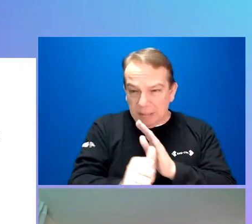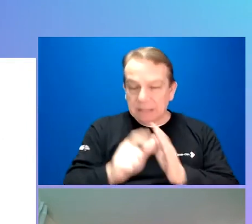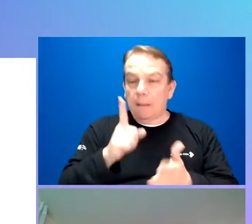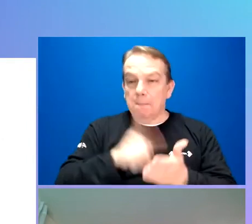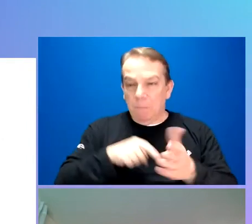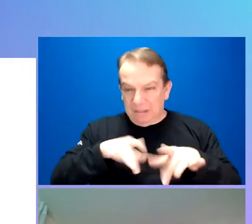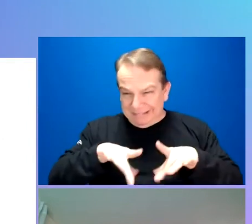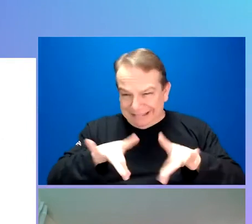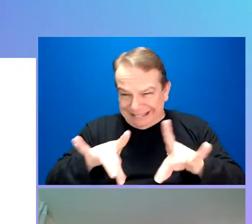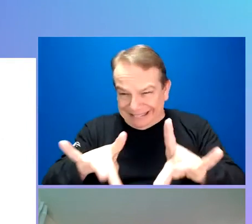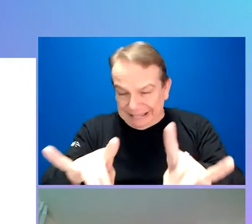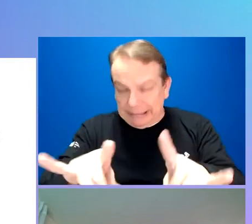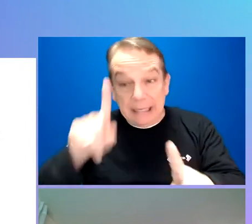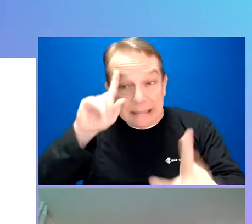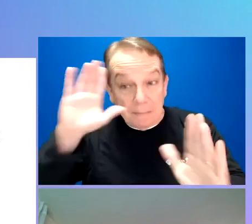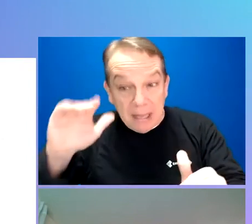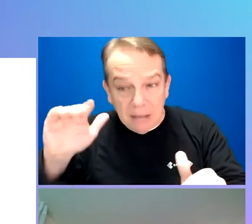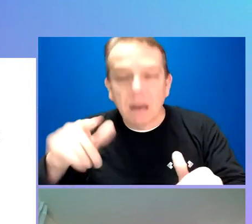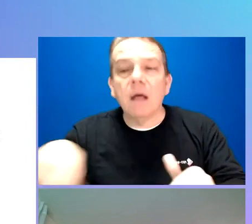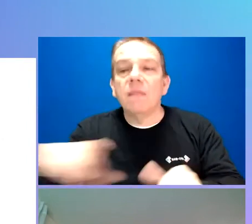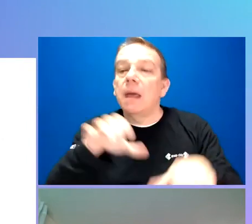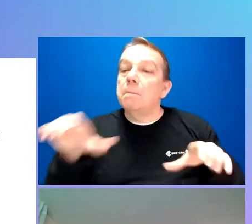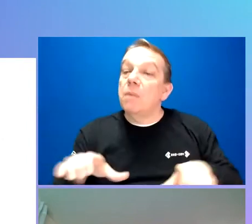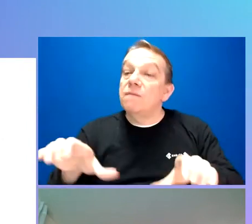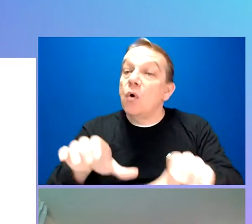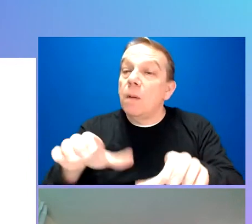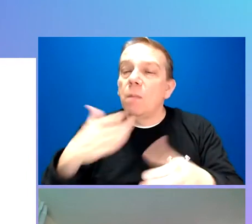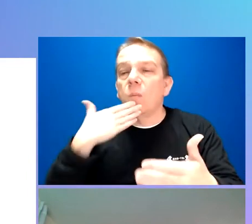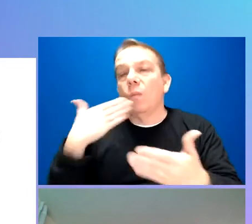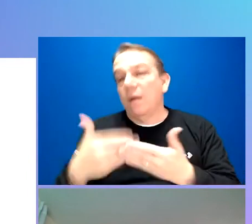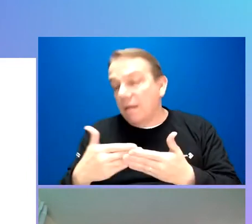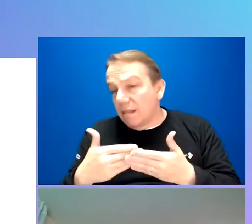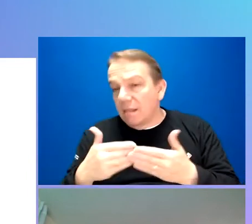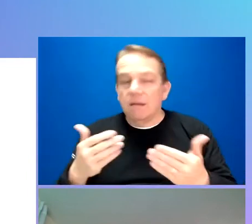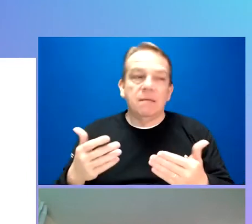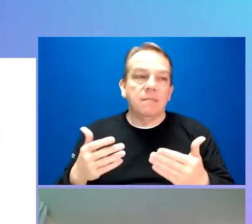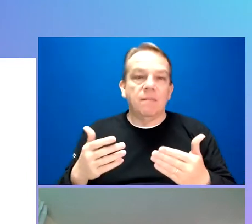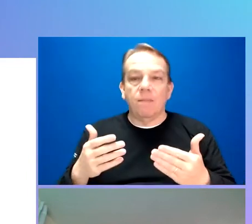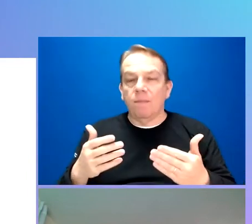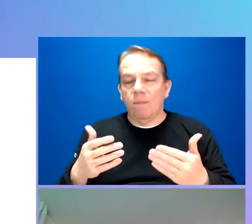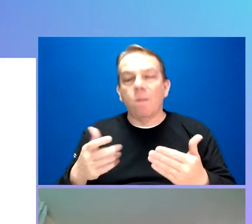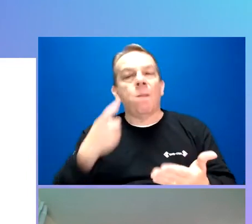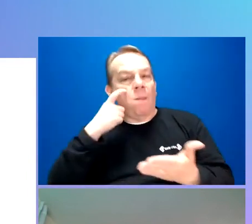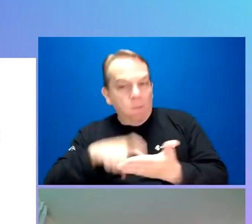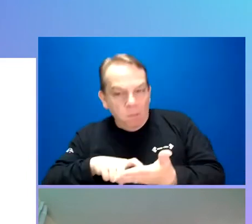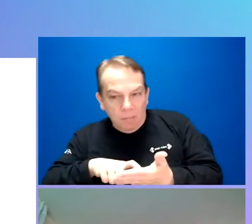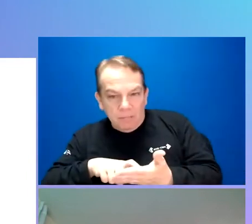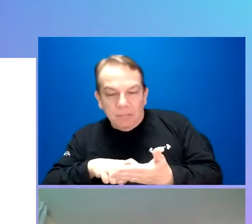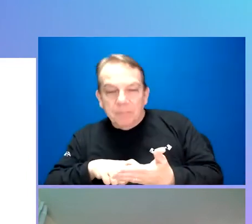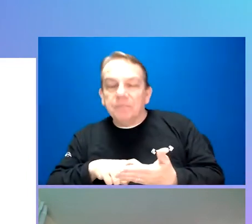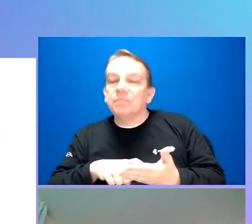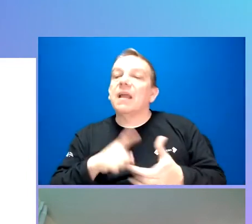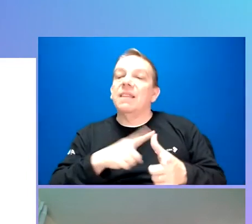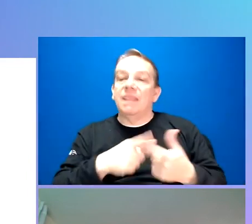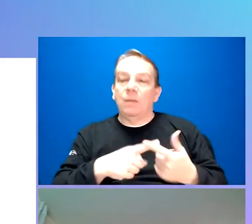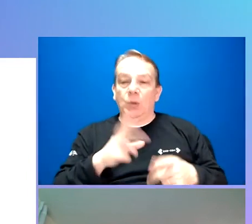also perform, uh, and, and we use that for performance